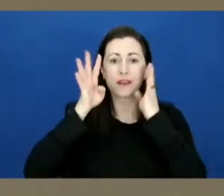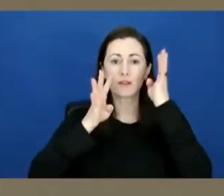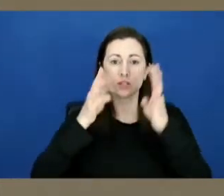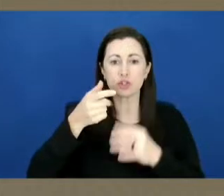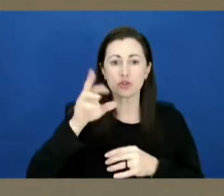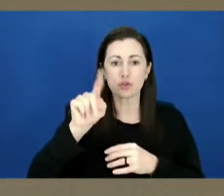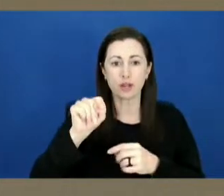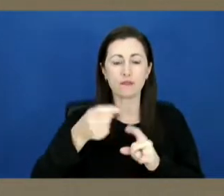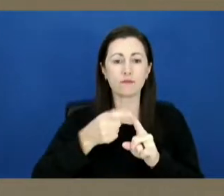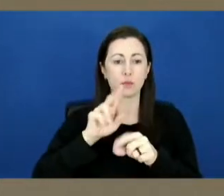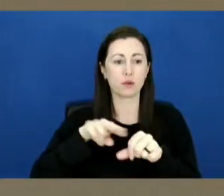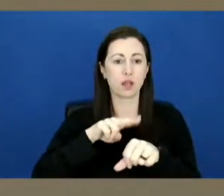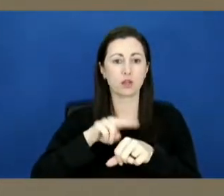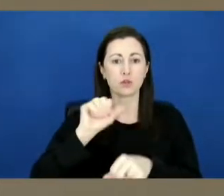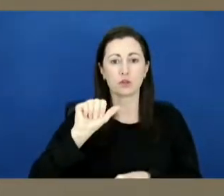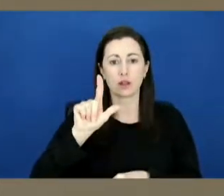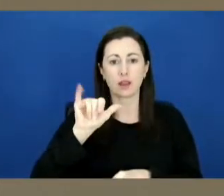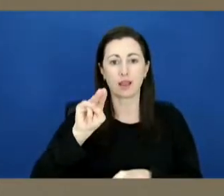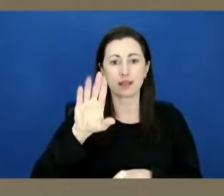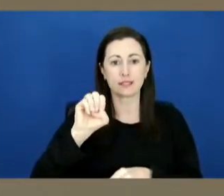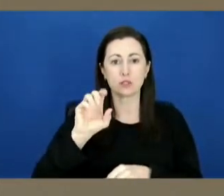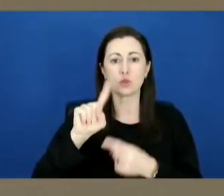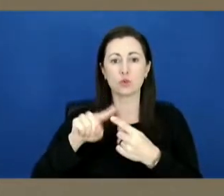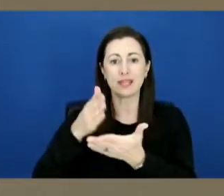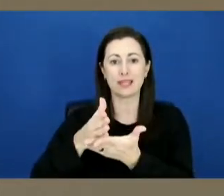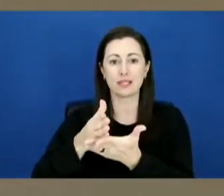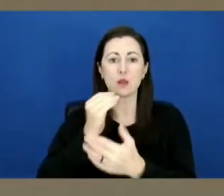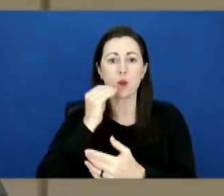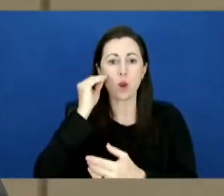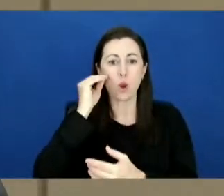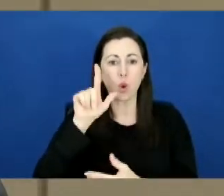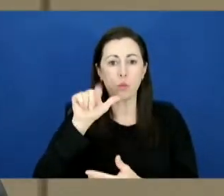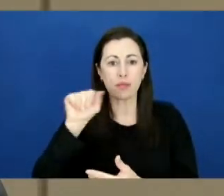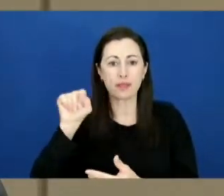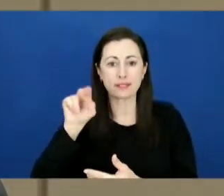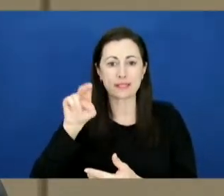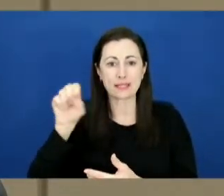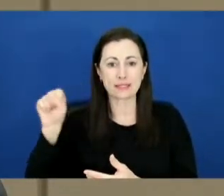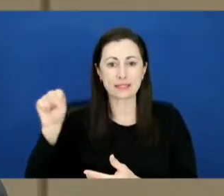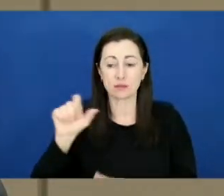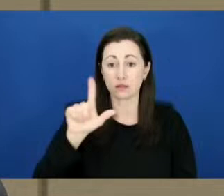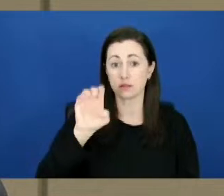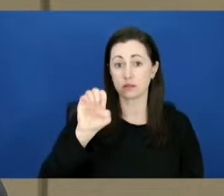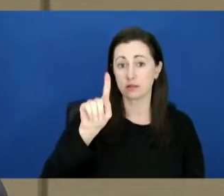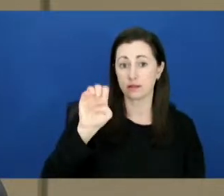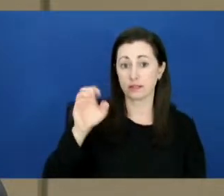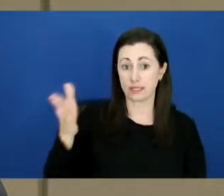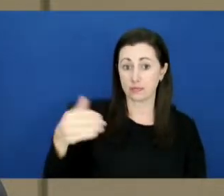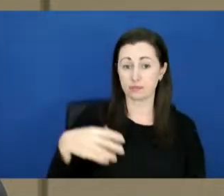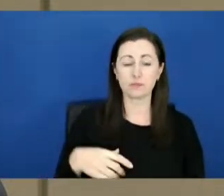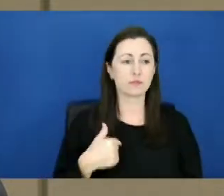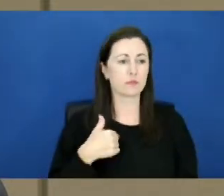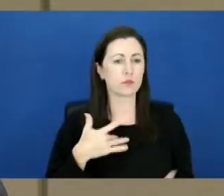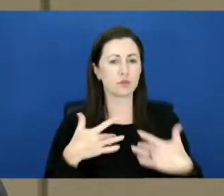GRANT APPLICATION WORKFORCE INNOVATIONS GRANT FROM NATIONAL